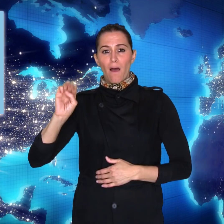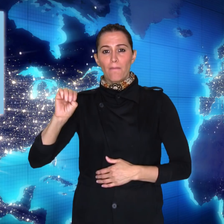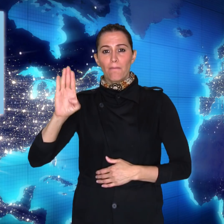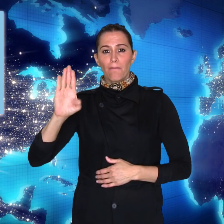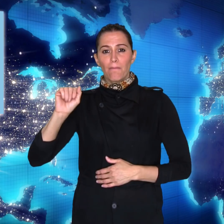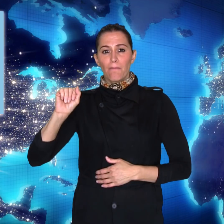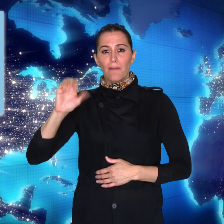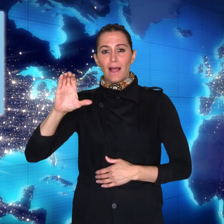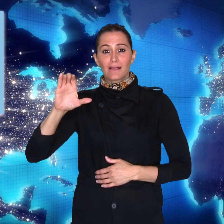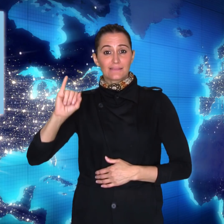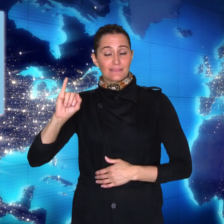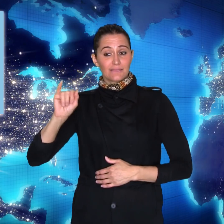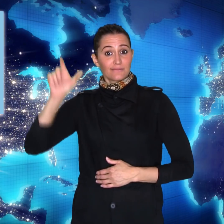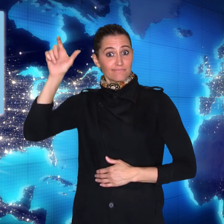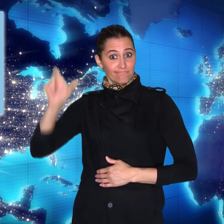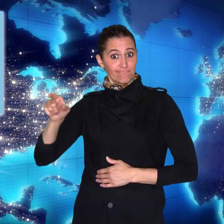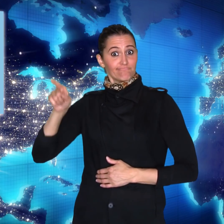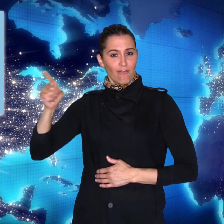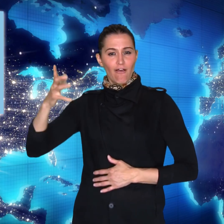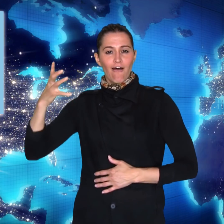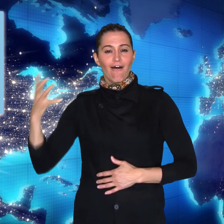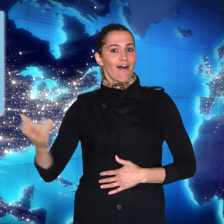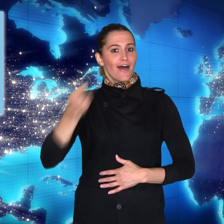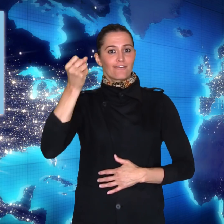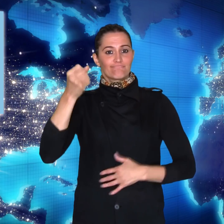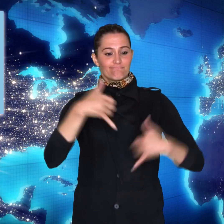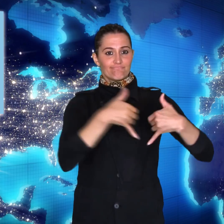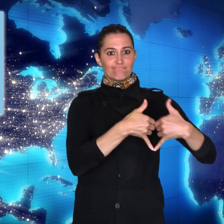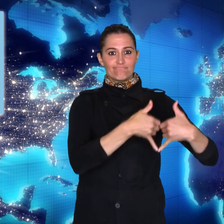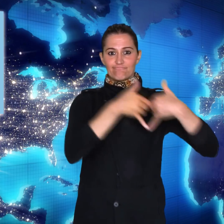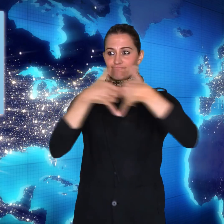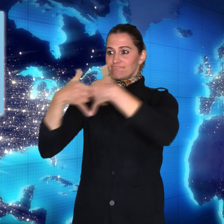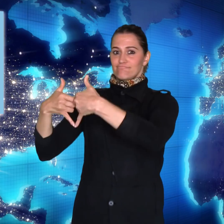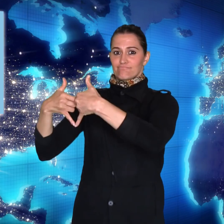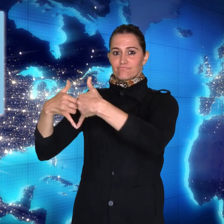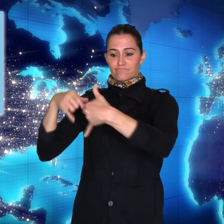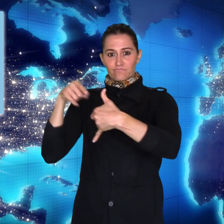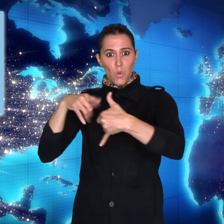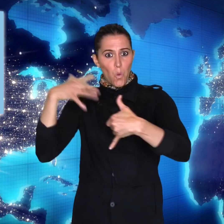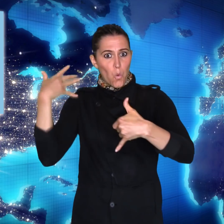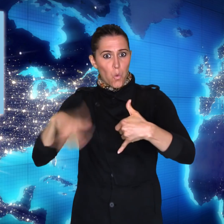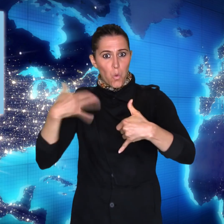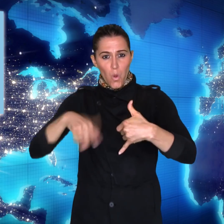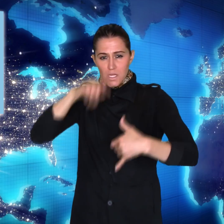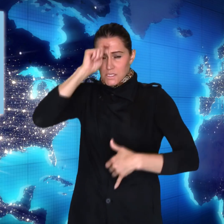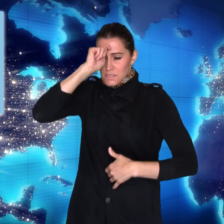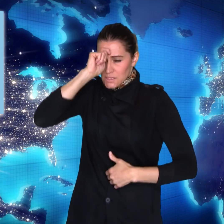Book Publishers Association award for